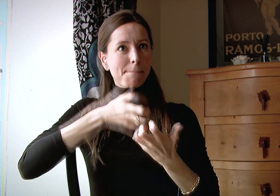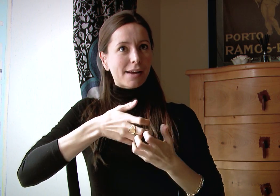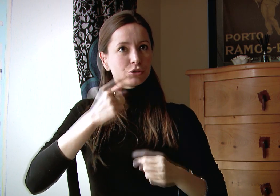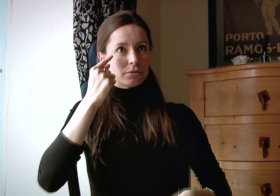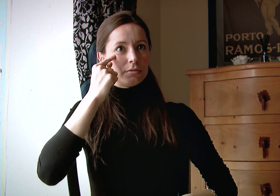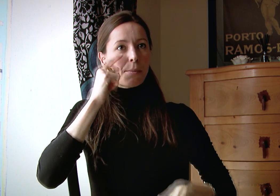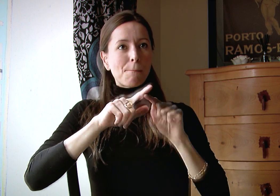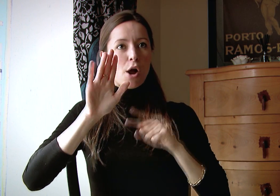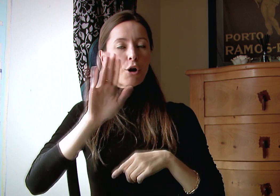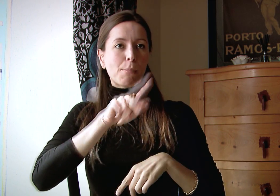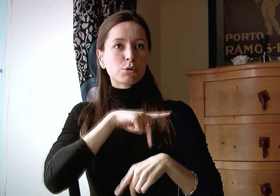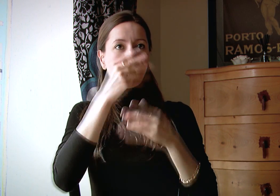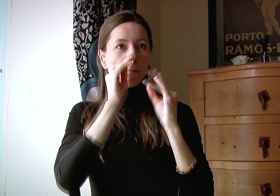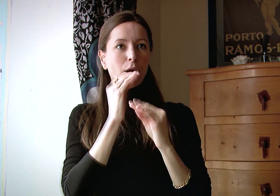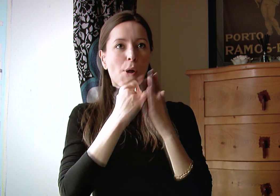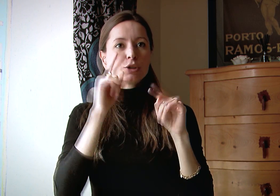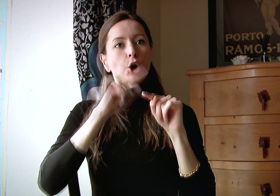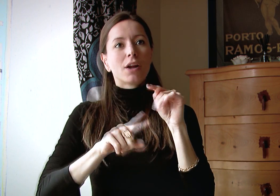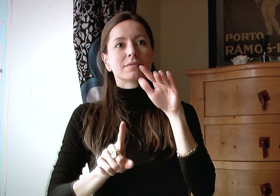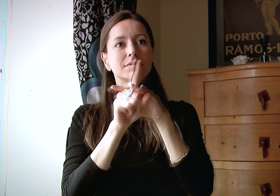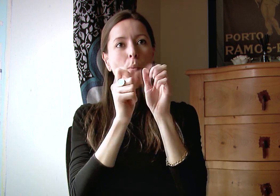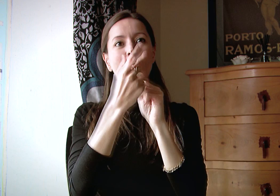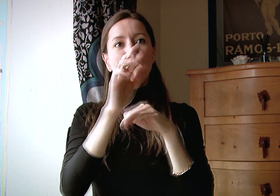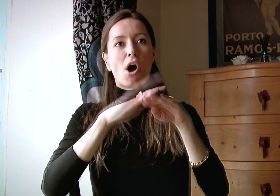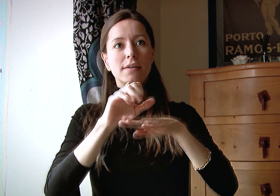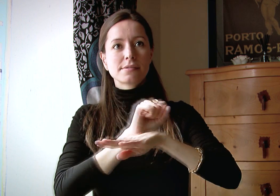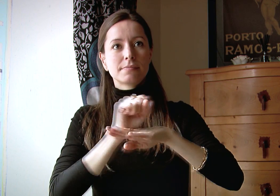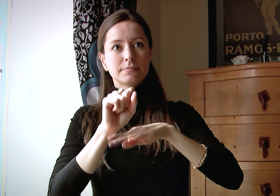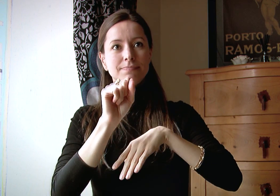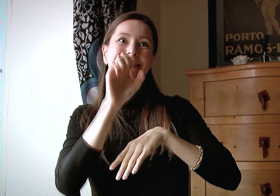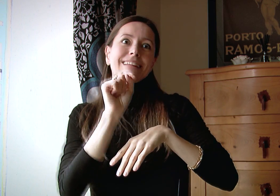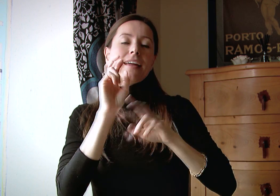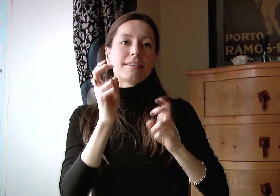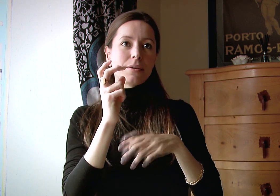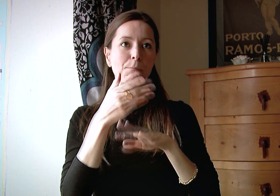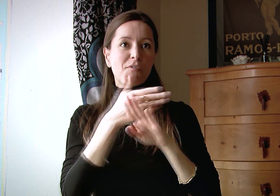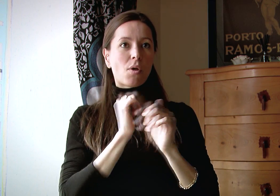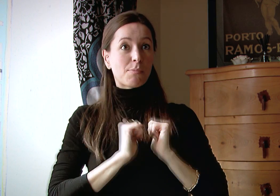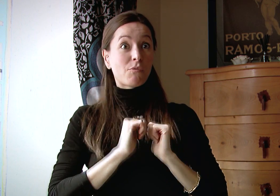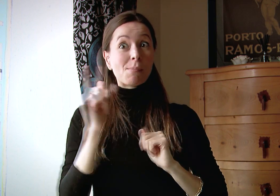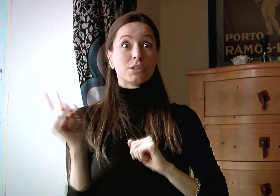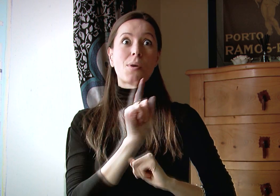match the dress. Her personal makeup artist couldn't come with her backstage before the performance. When she came out,